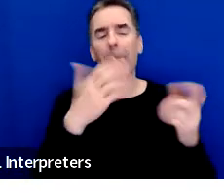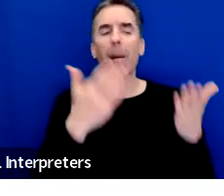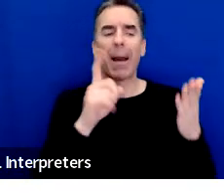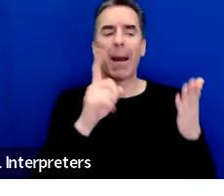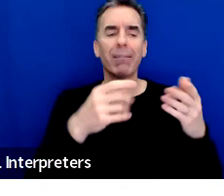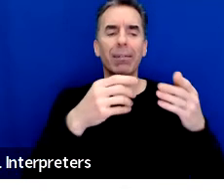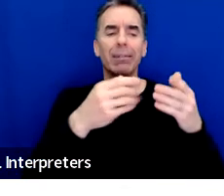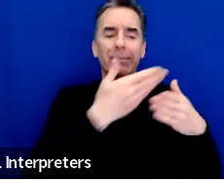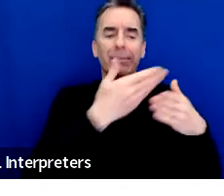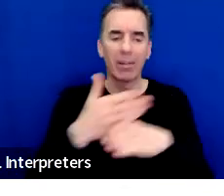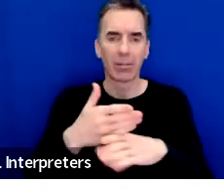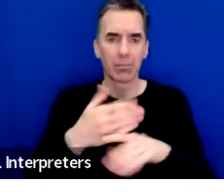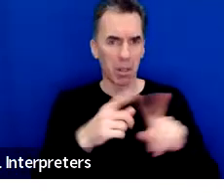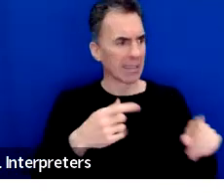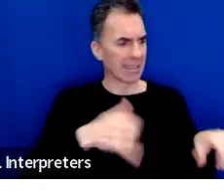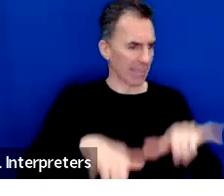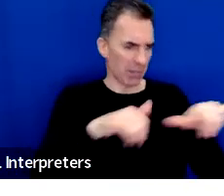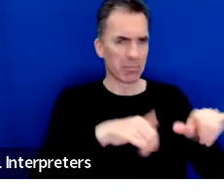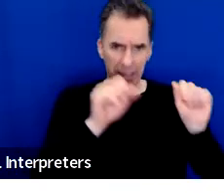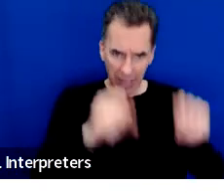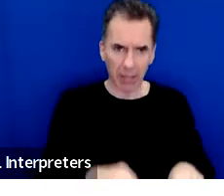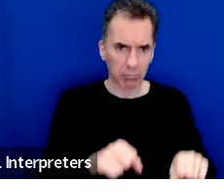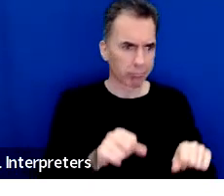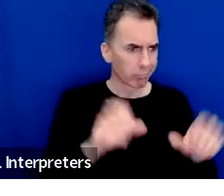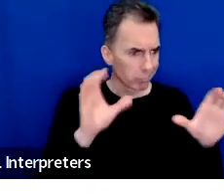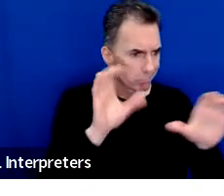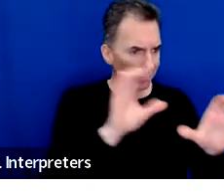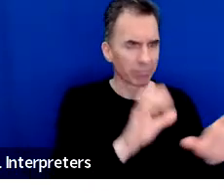that we all collect for and poetry and the reference collection.